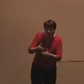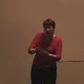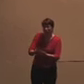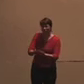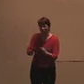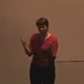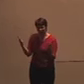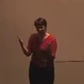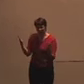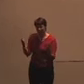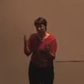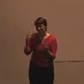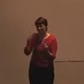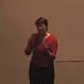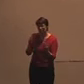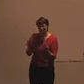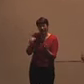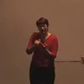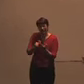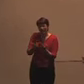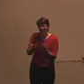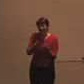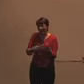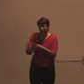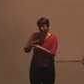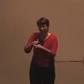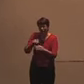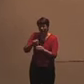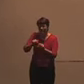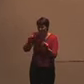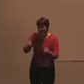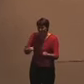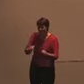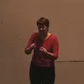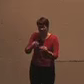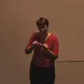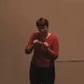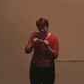and infinite layers systems, such systems